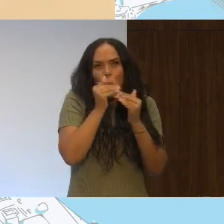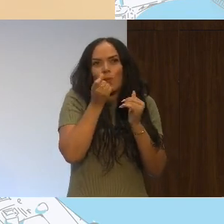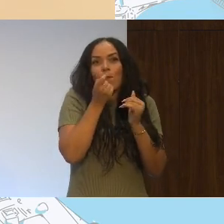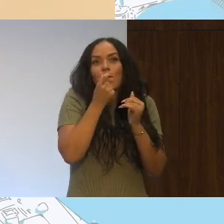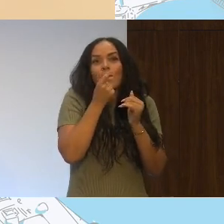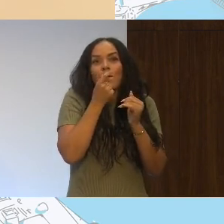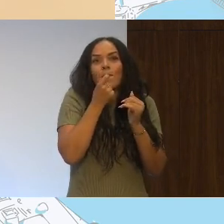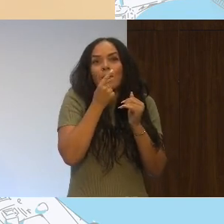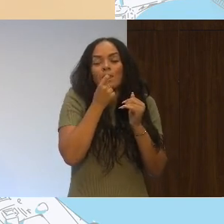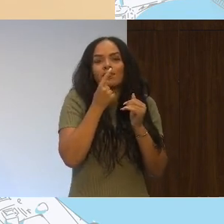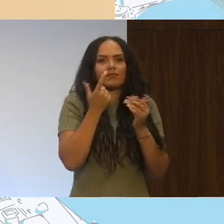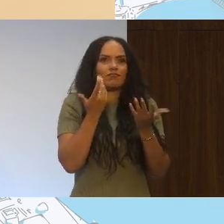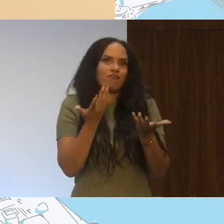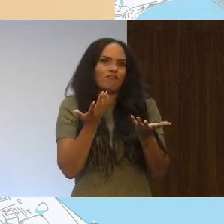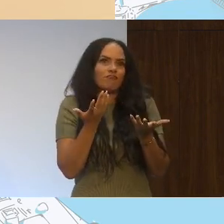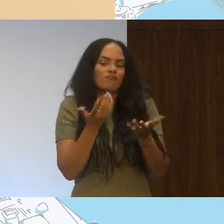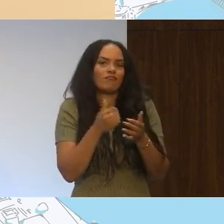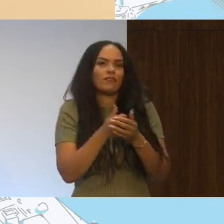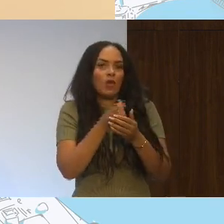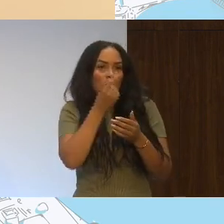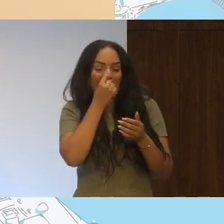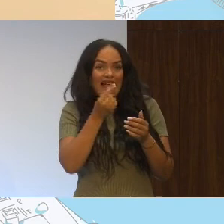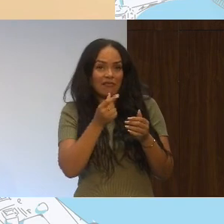Let's just like that's we've been looking for that for a long time.